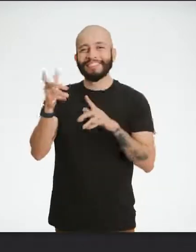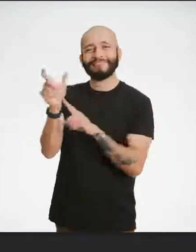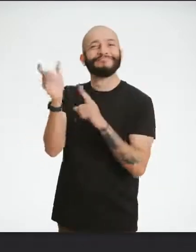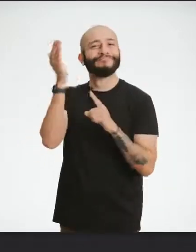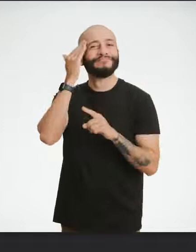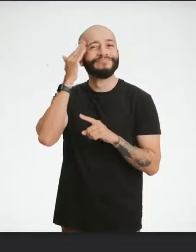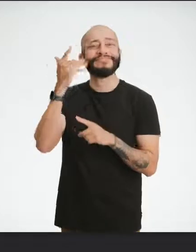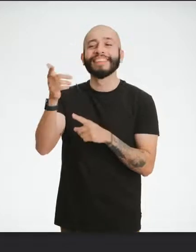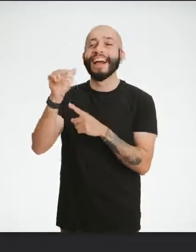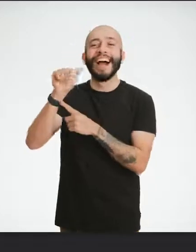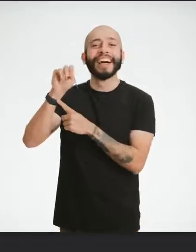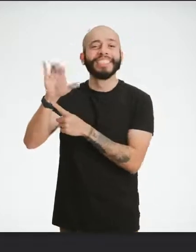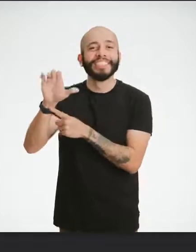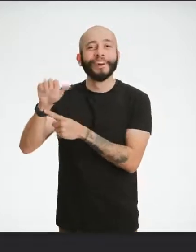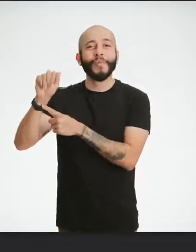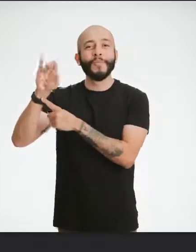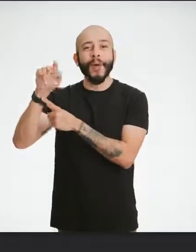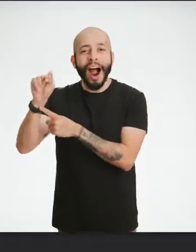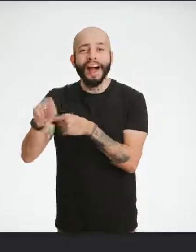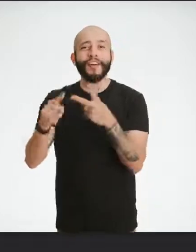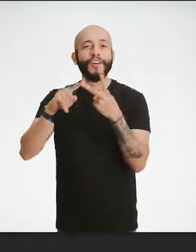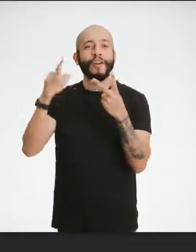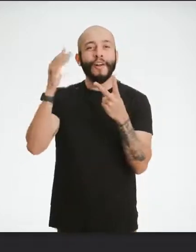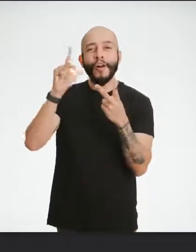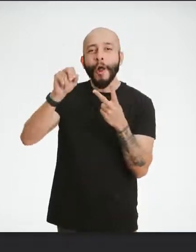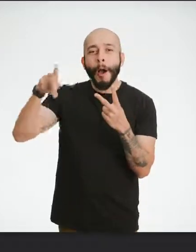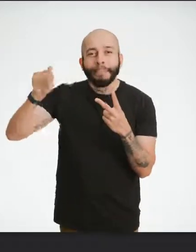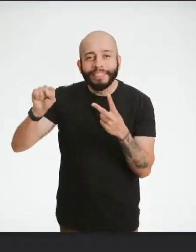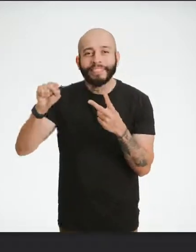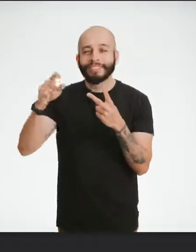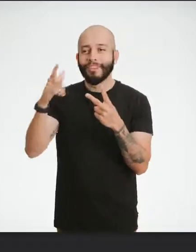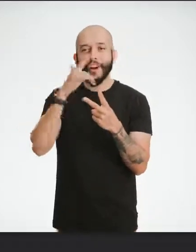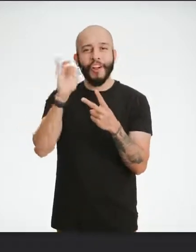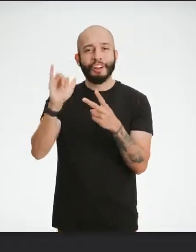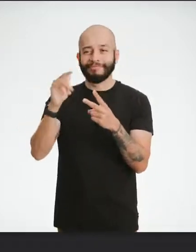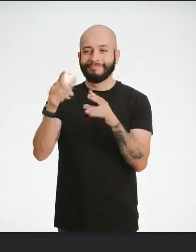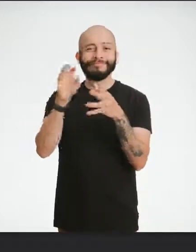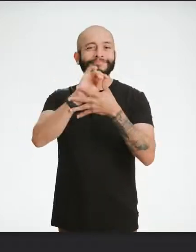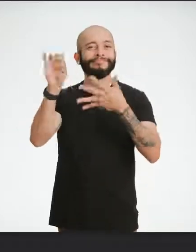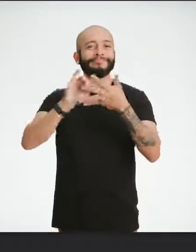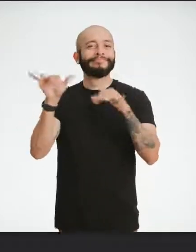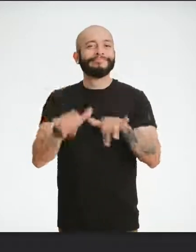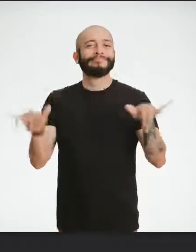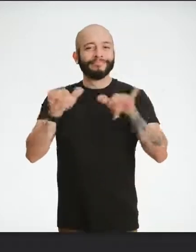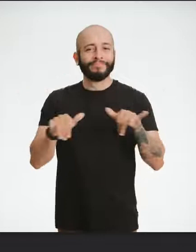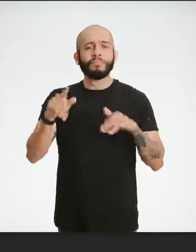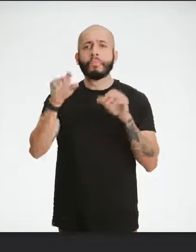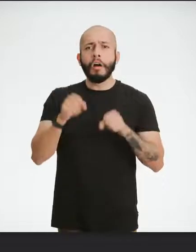constructs like 'for' loops that, thanks to the async/await syntax, looks like regular straight-line code.